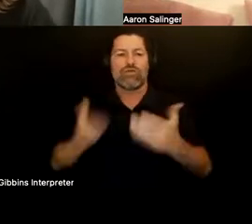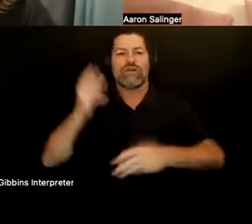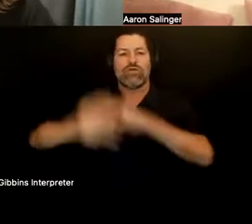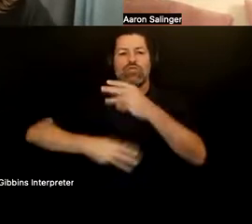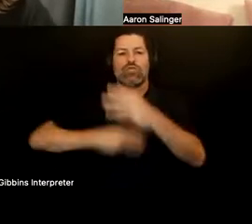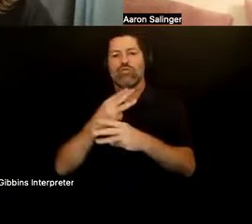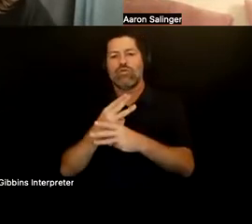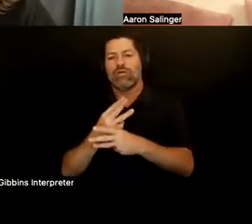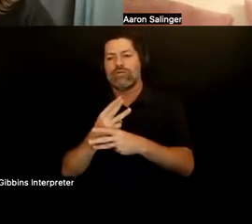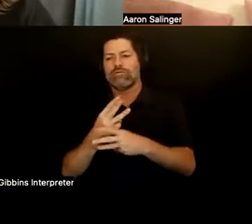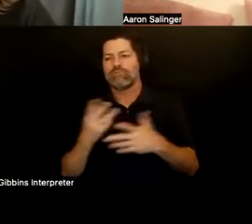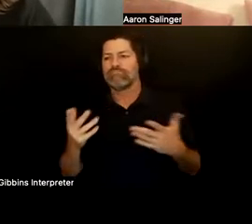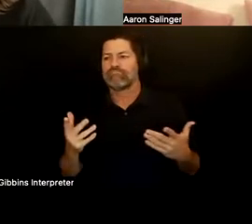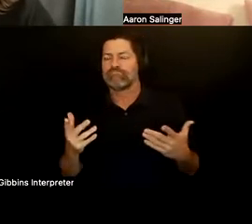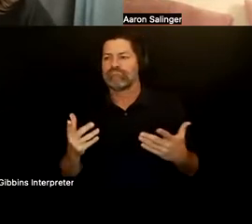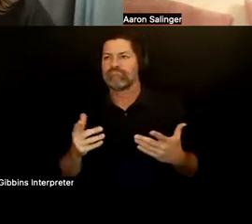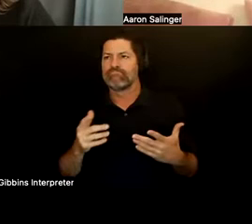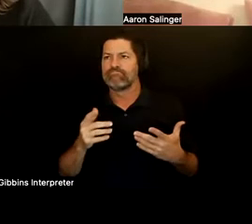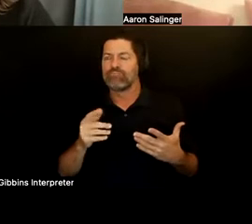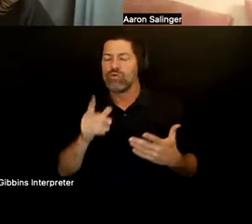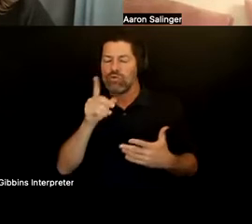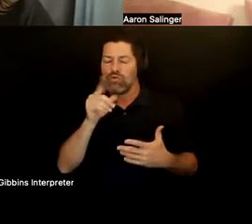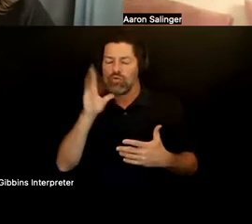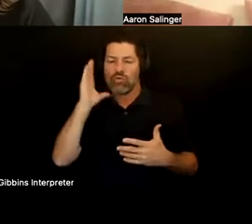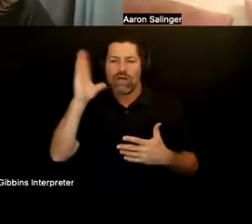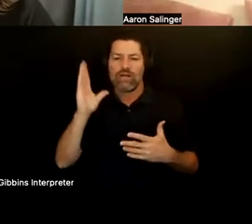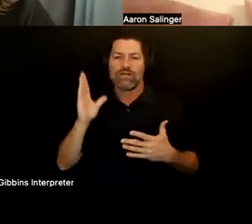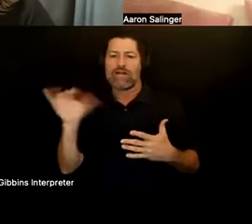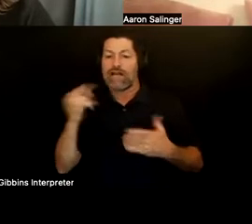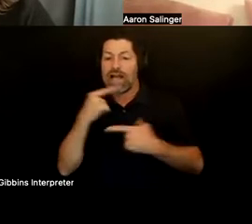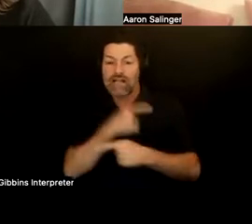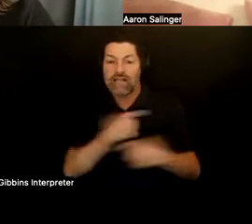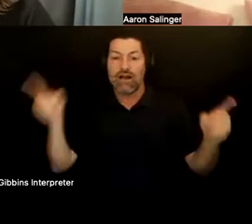elevated, not not bring it, But who will? 19:49:39 Who will announce the world coming